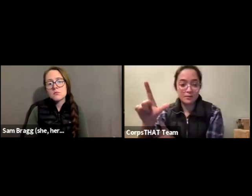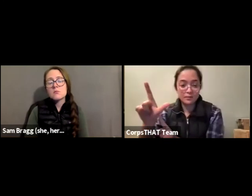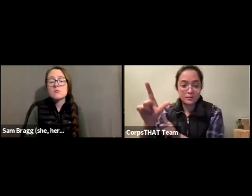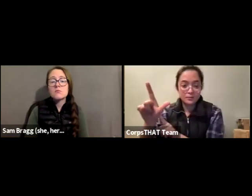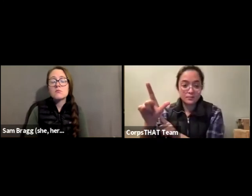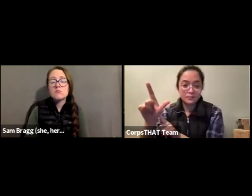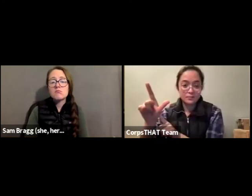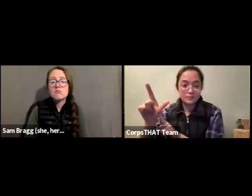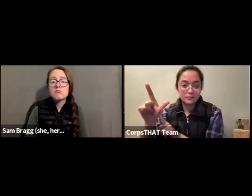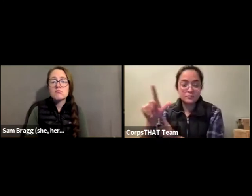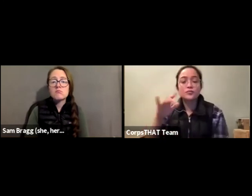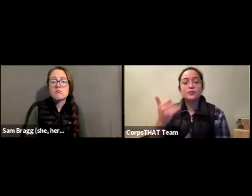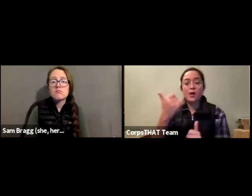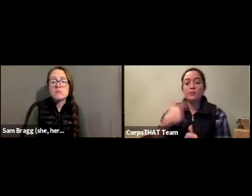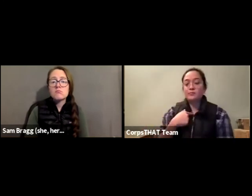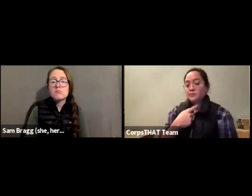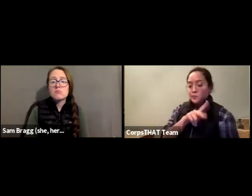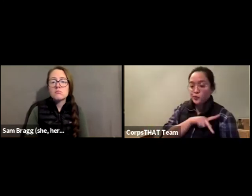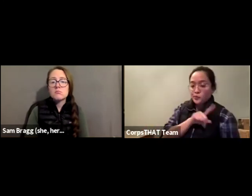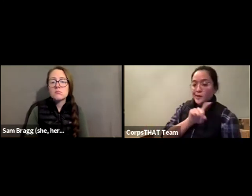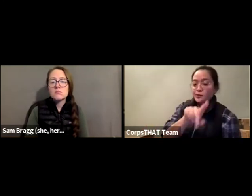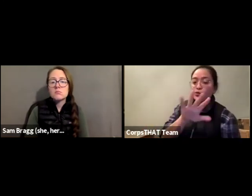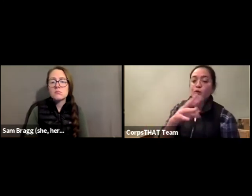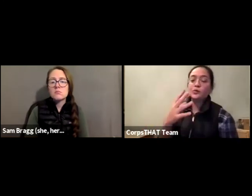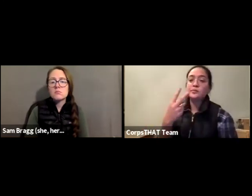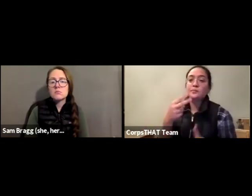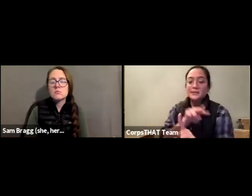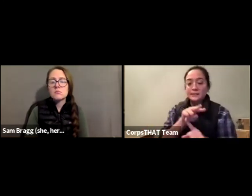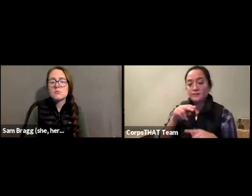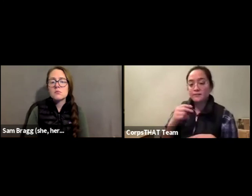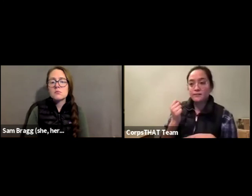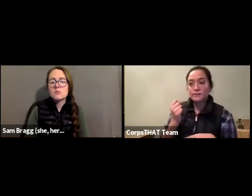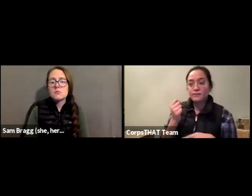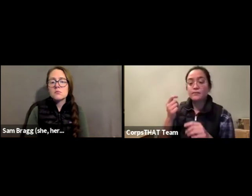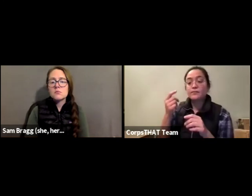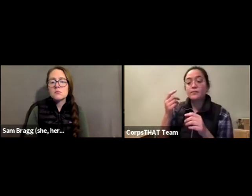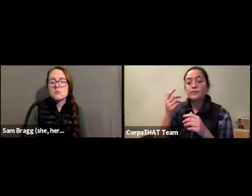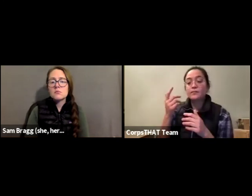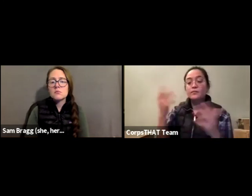to NOLS and so now they're asking i want to add a personal question here